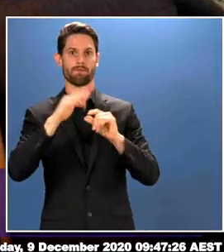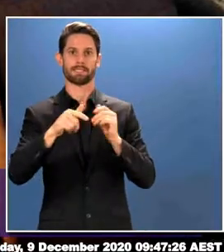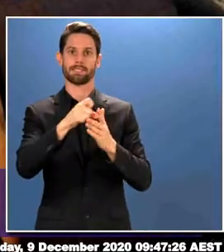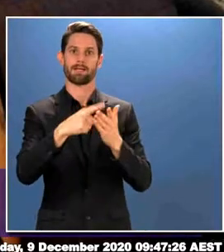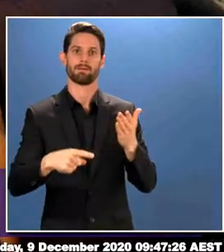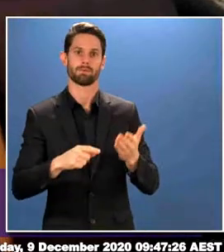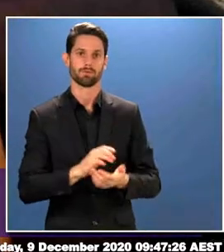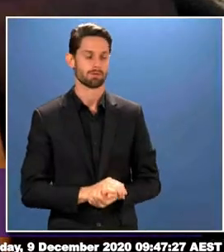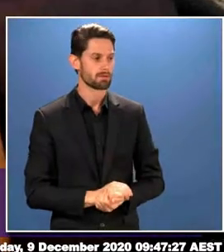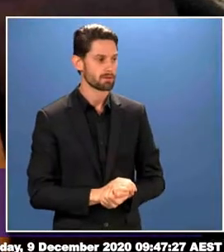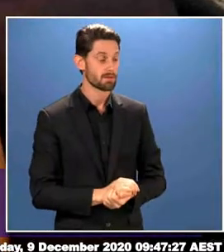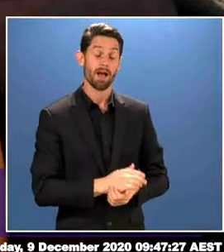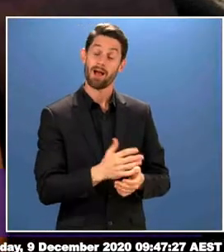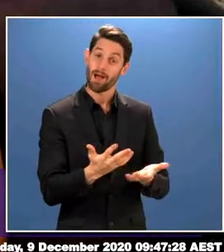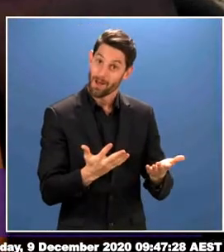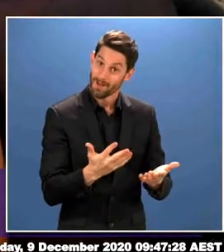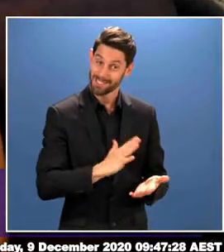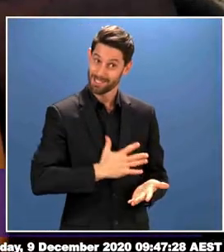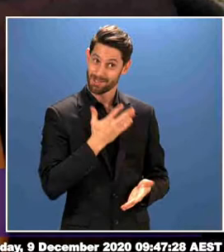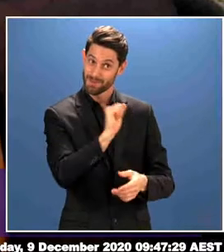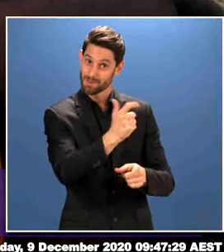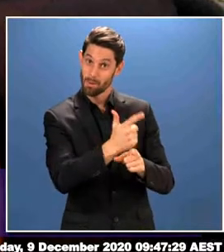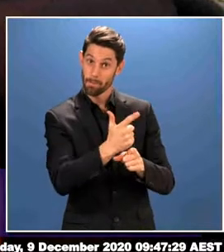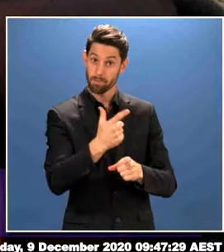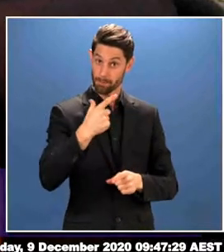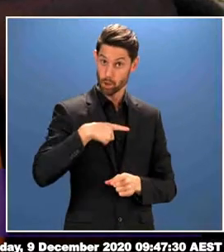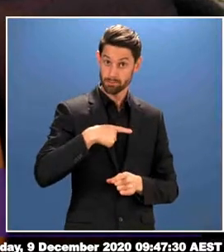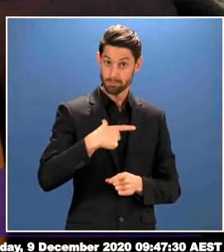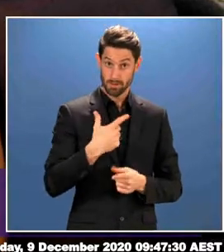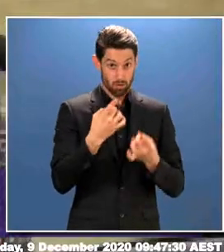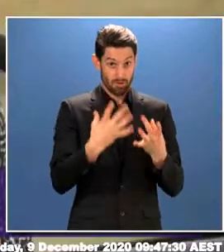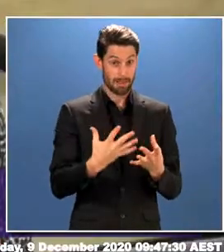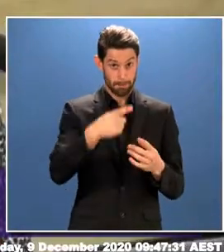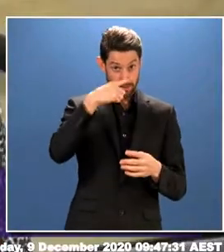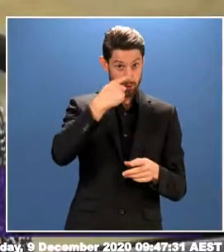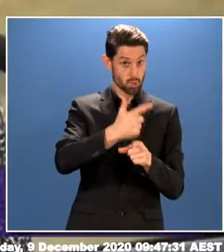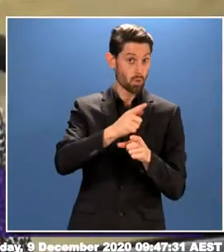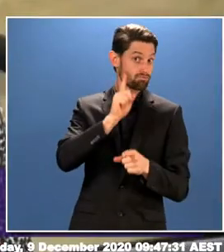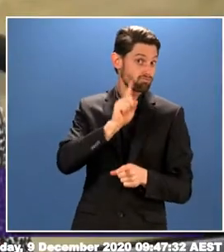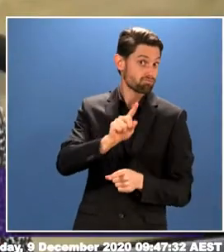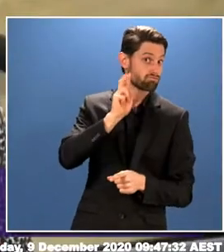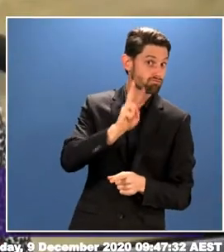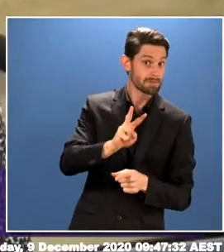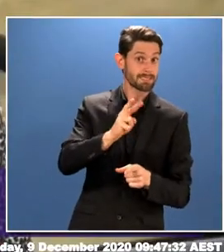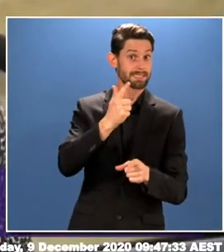That's interesting you should say that, because that has been identified in the evidence, the concept that unless we start to